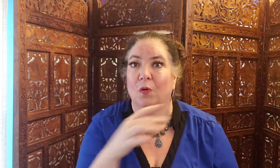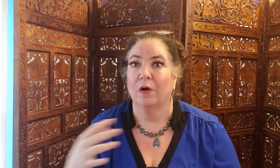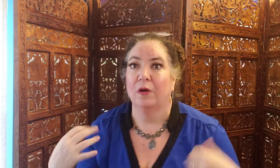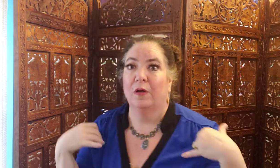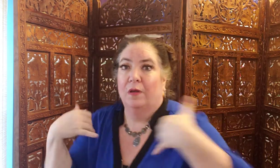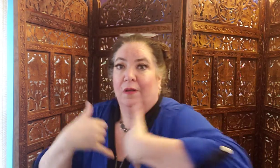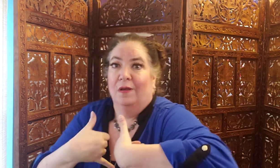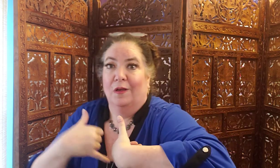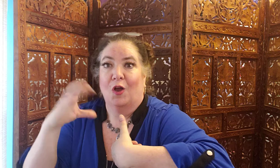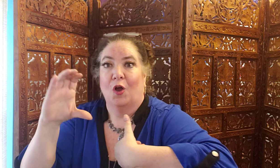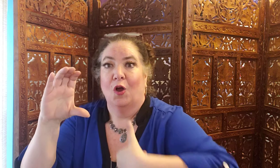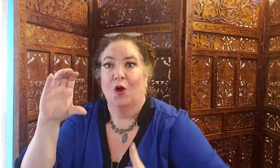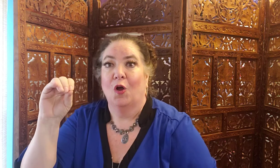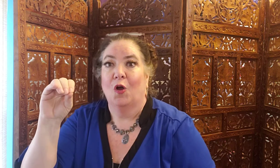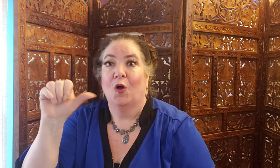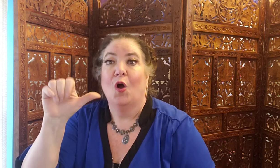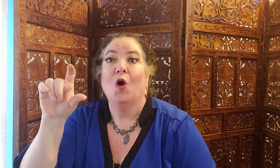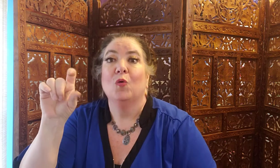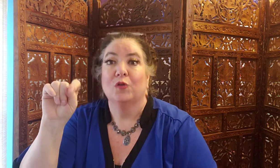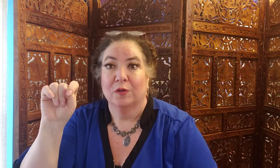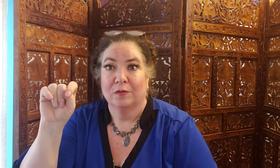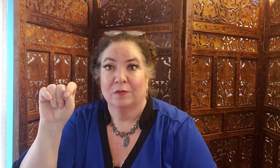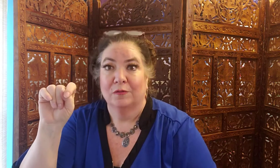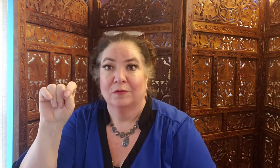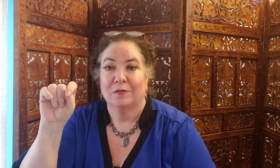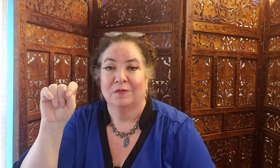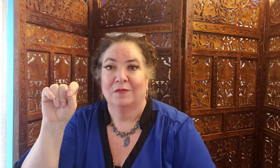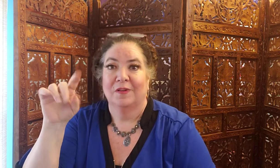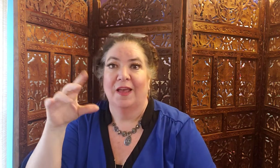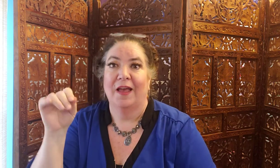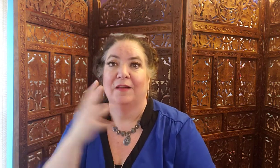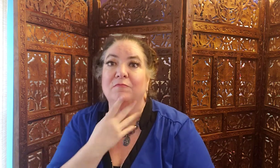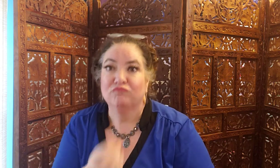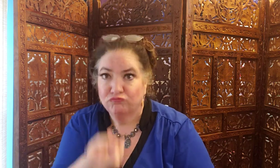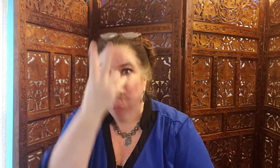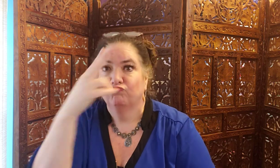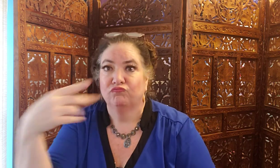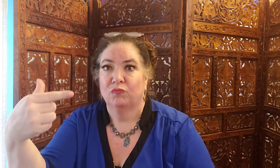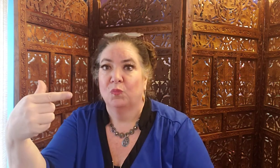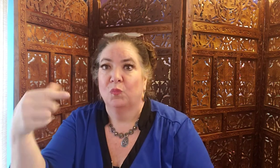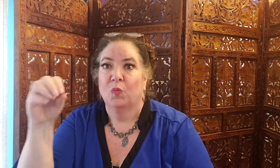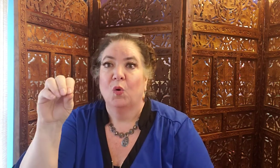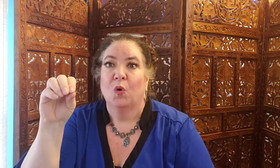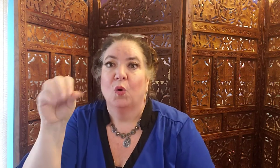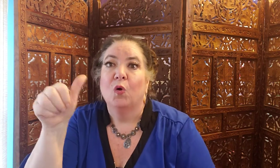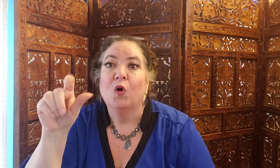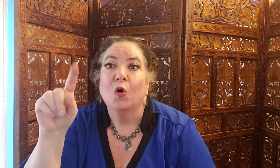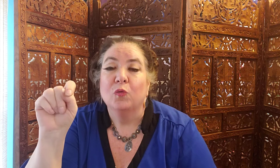or coat and goat